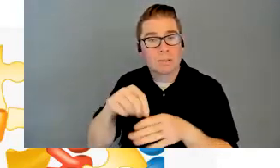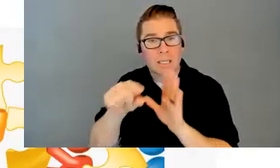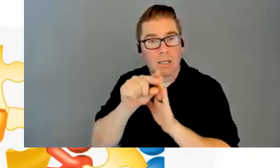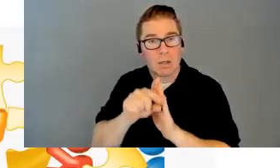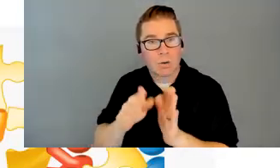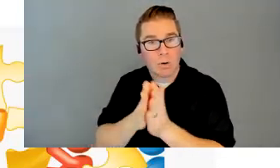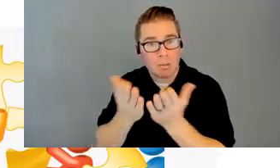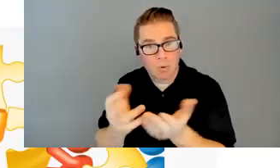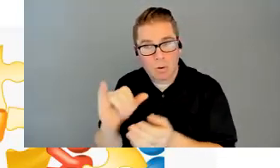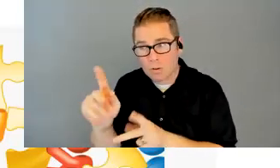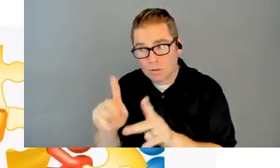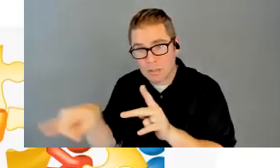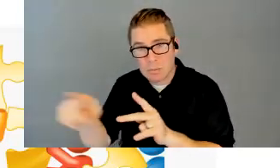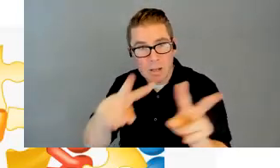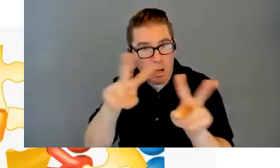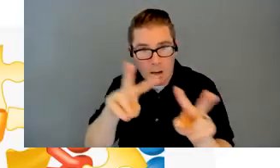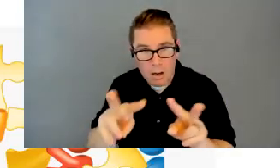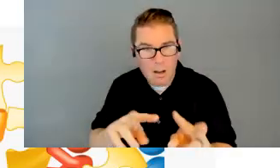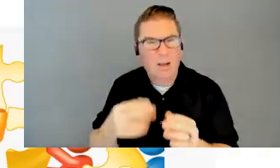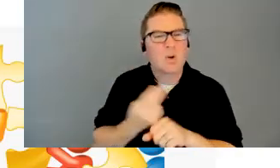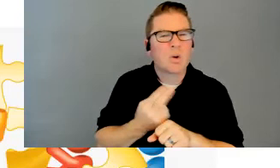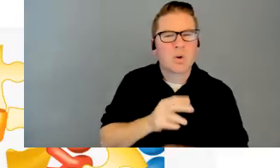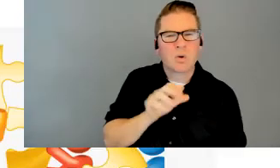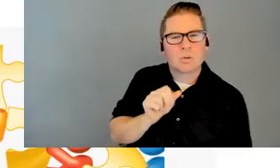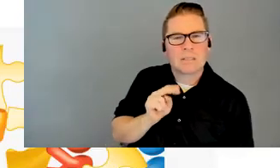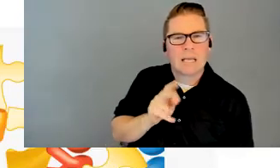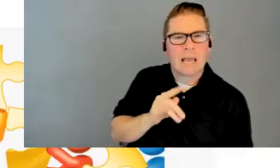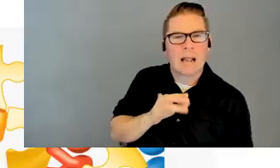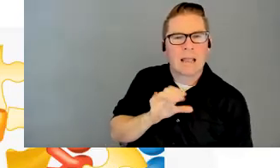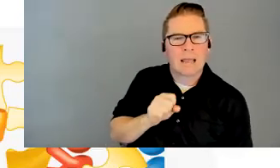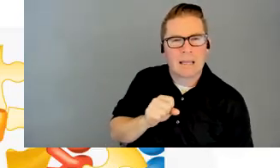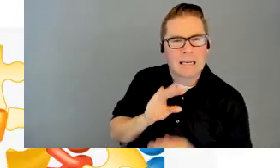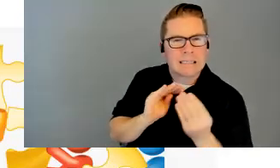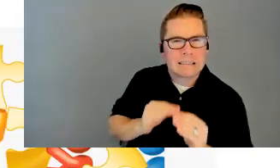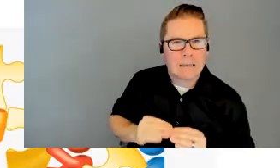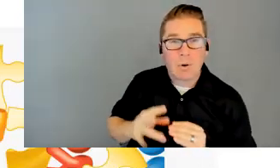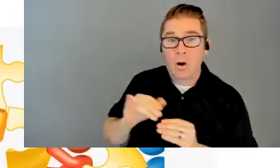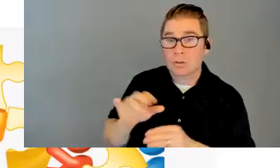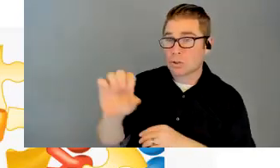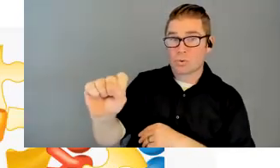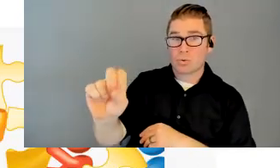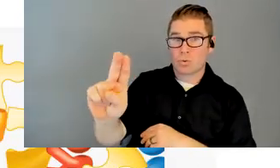where they've been looking at analytics and again, message to Yang, she's a delight to work with